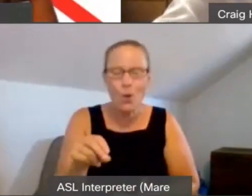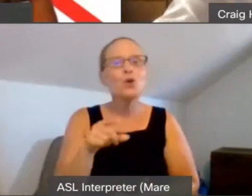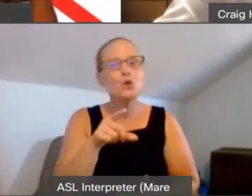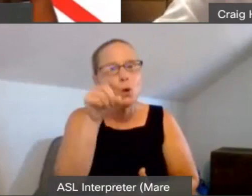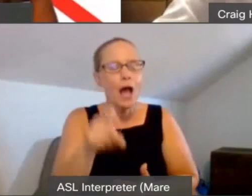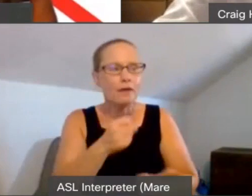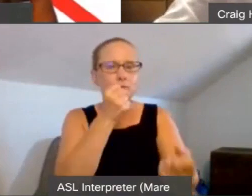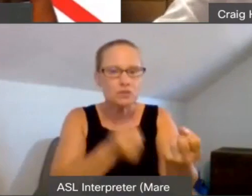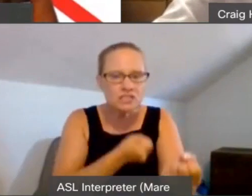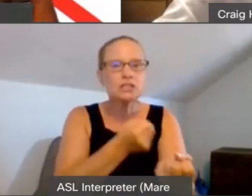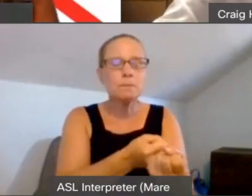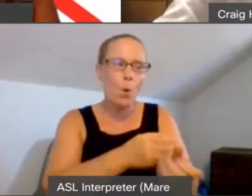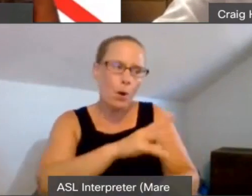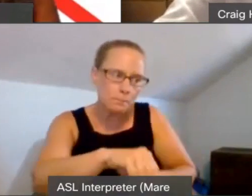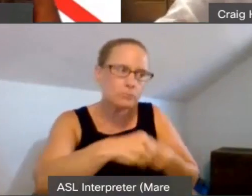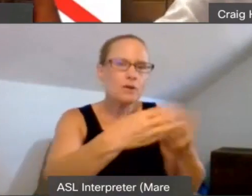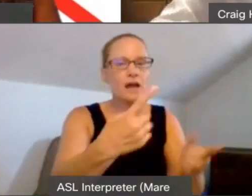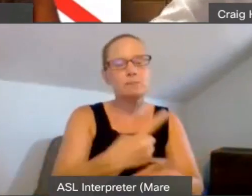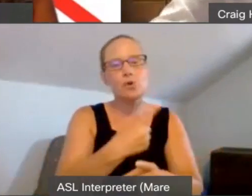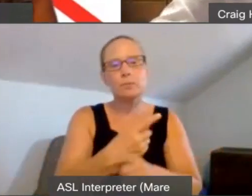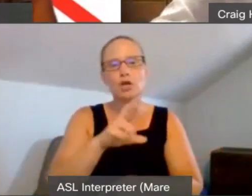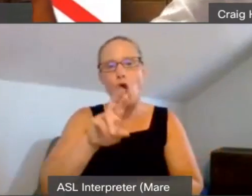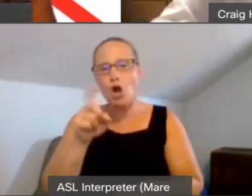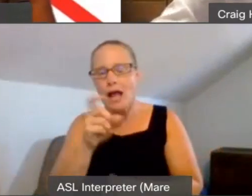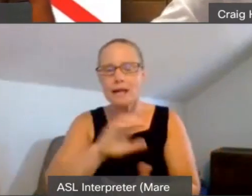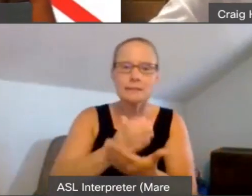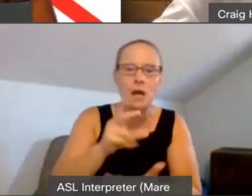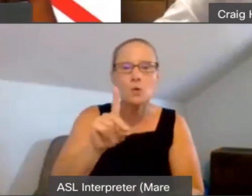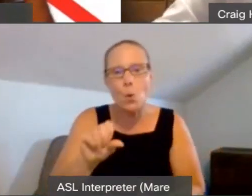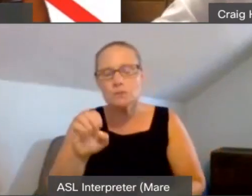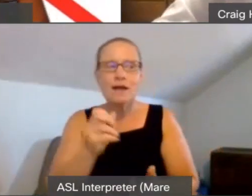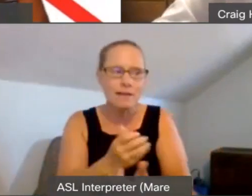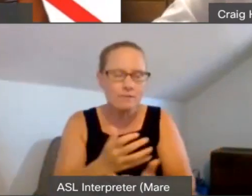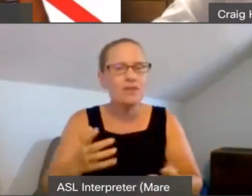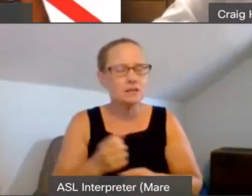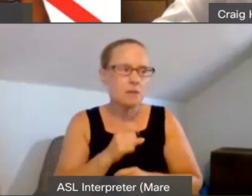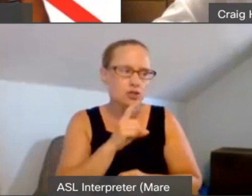and giving 'em the services that they need. I don't know if the doctor wants to add to that. Yeah.